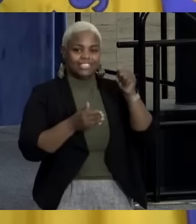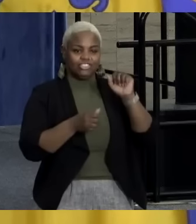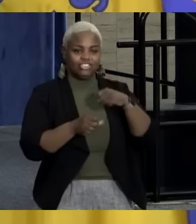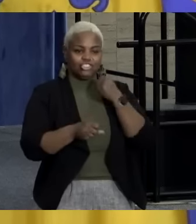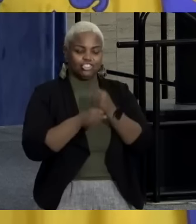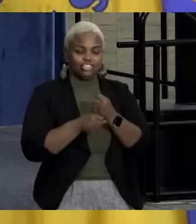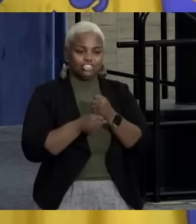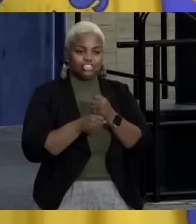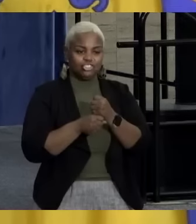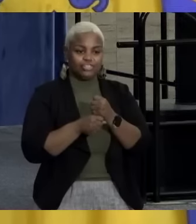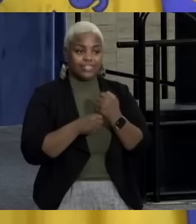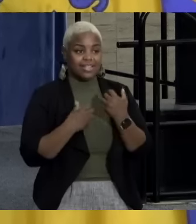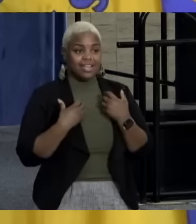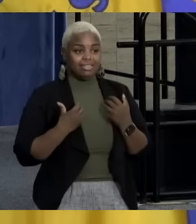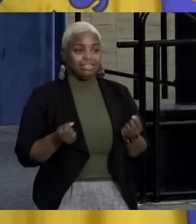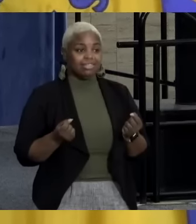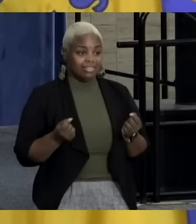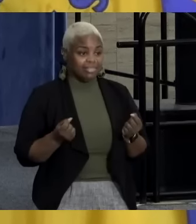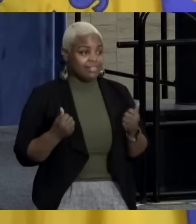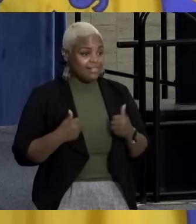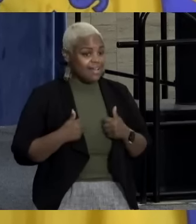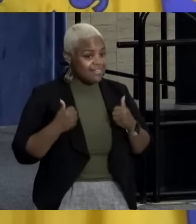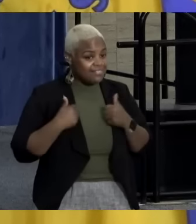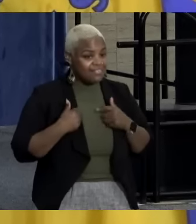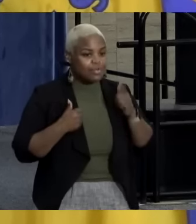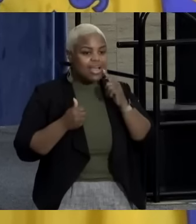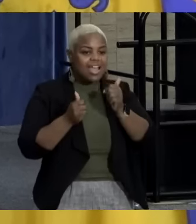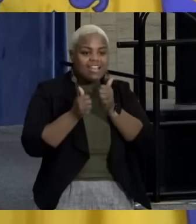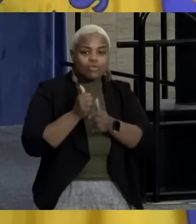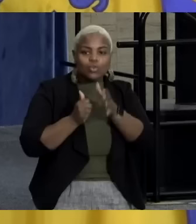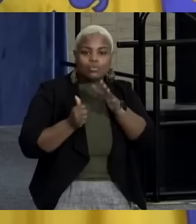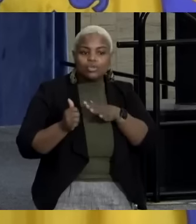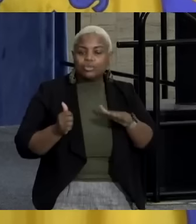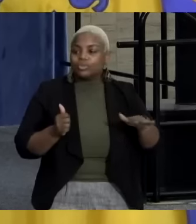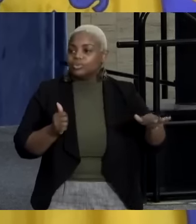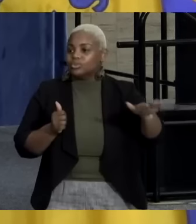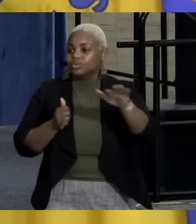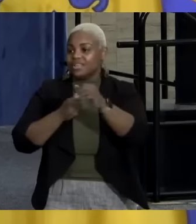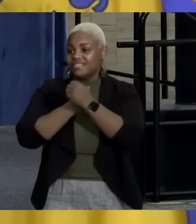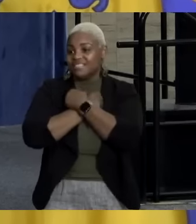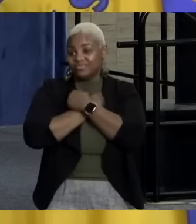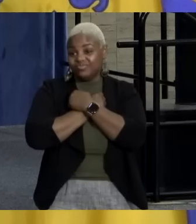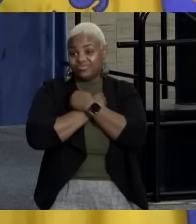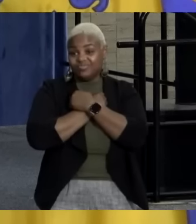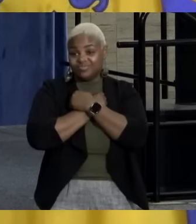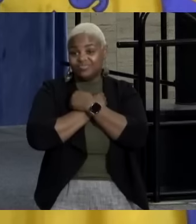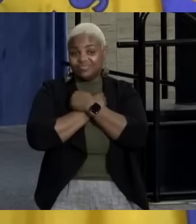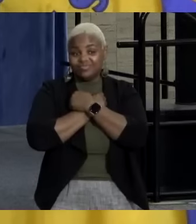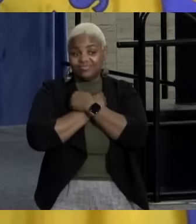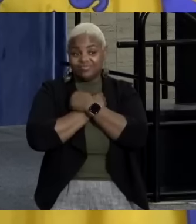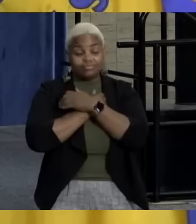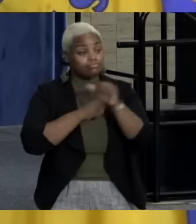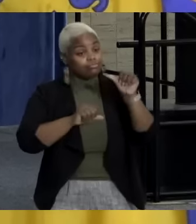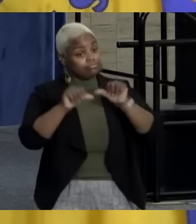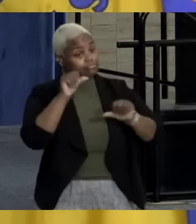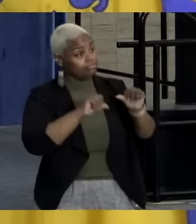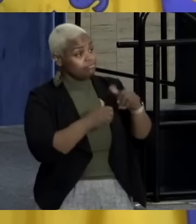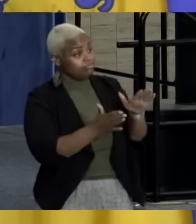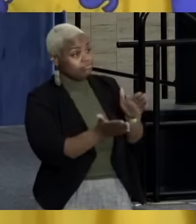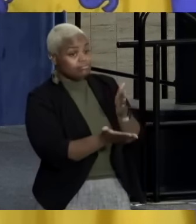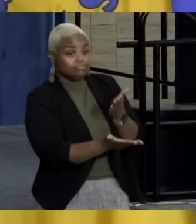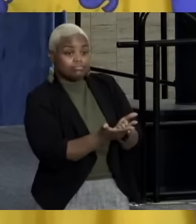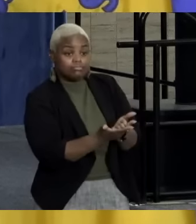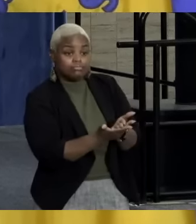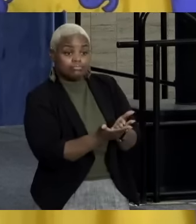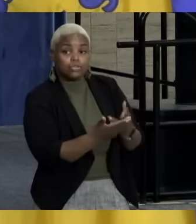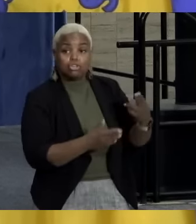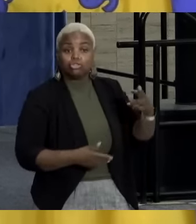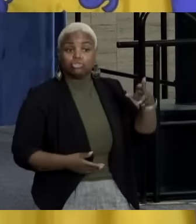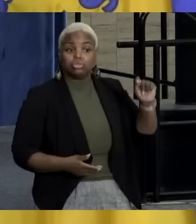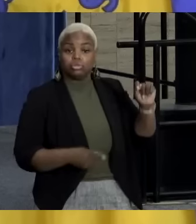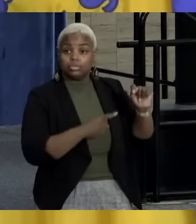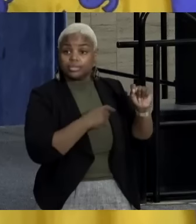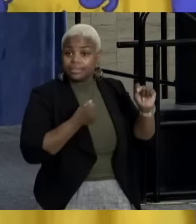of every woman that you love. The science is clear. Hormone therapy is safe and effective,